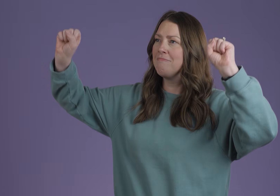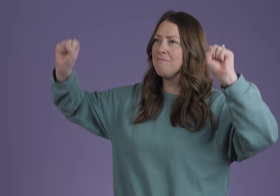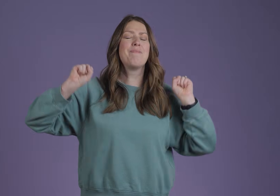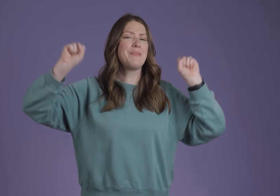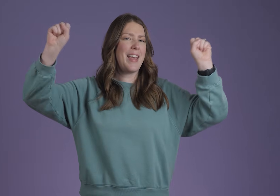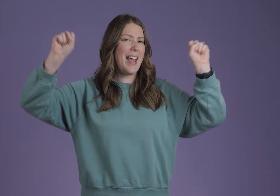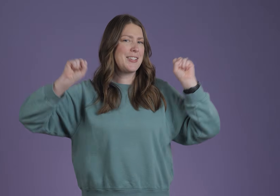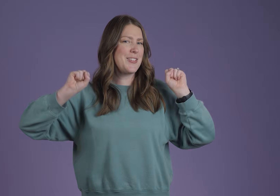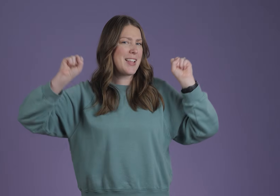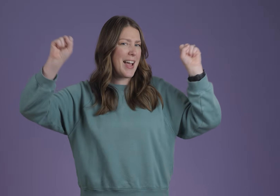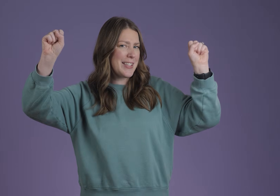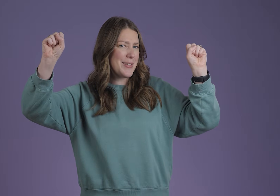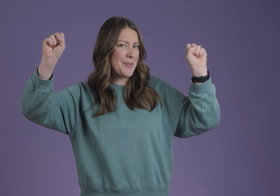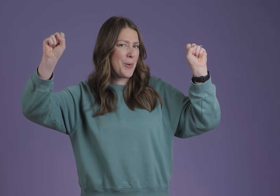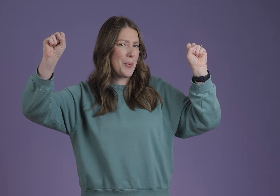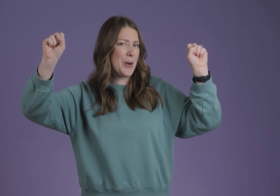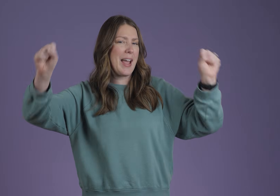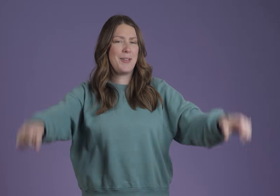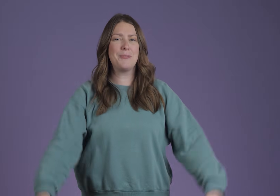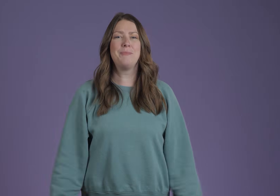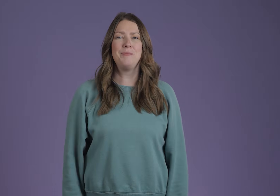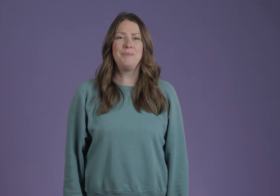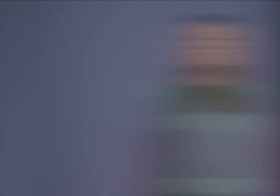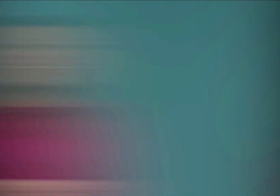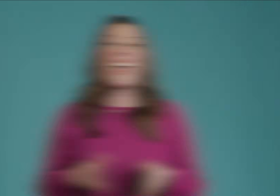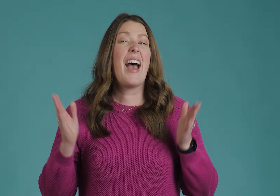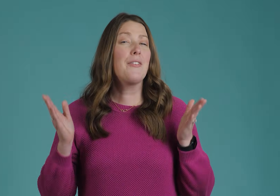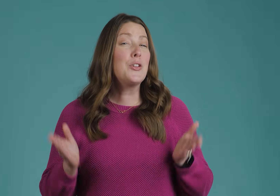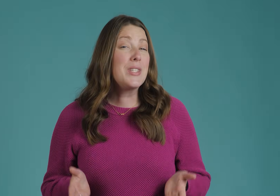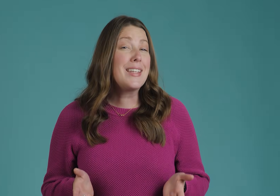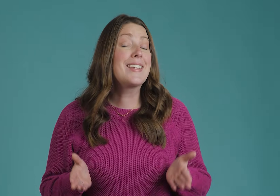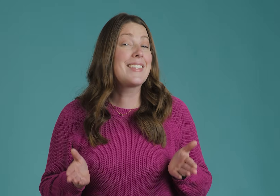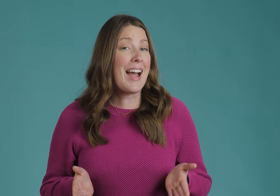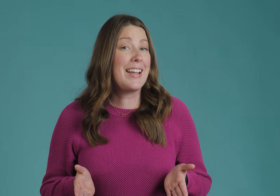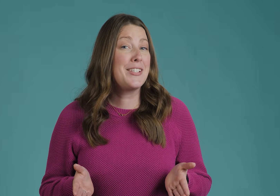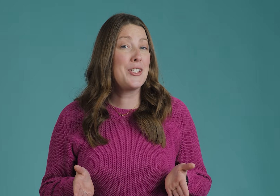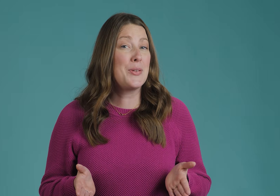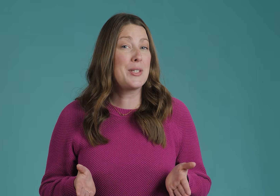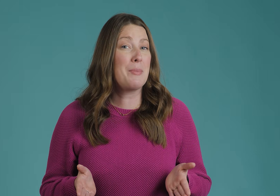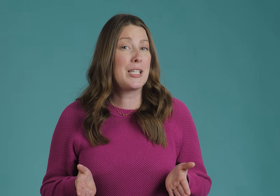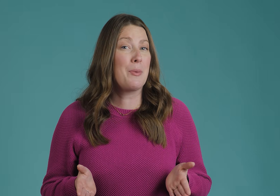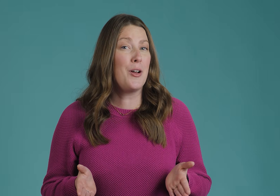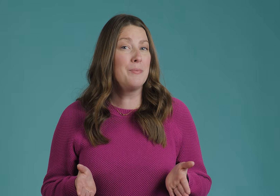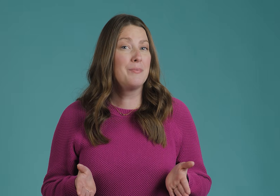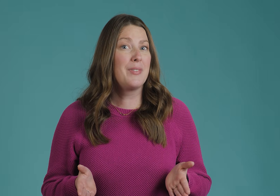Exercise or workout. Have you seen the signs used in baseball?